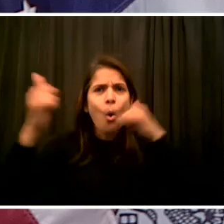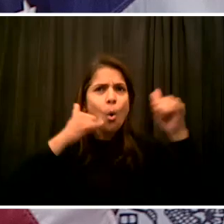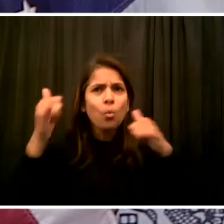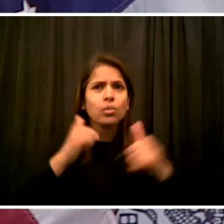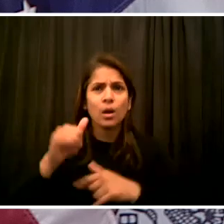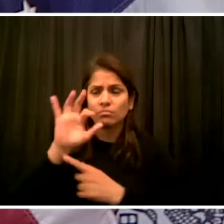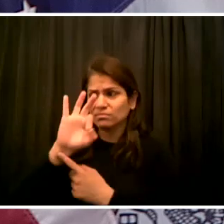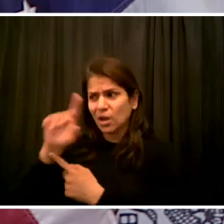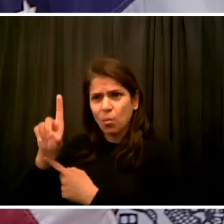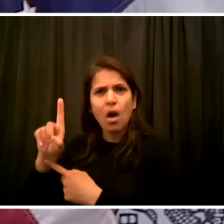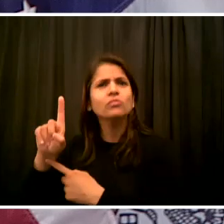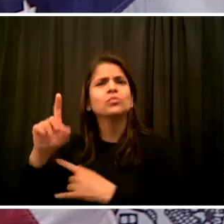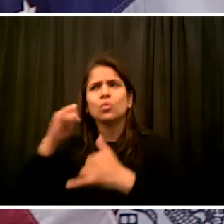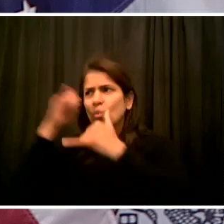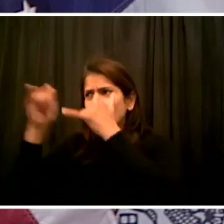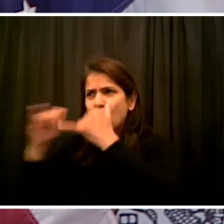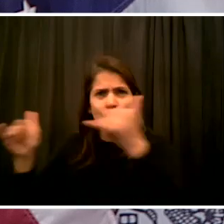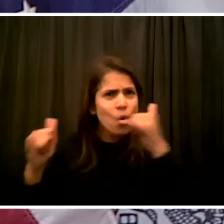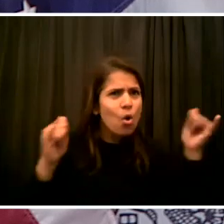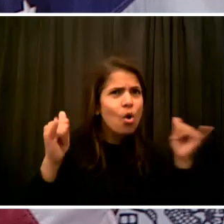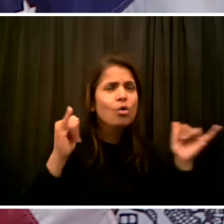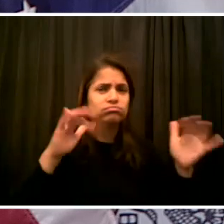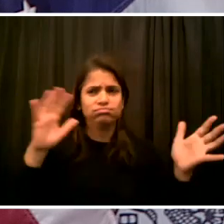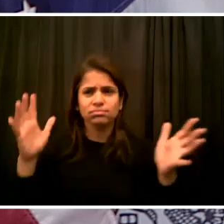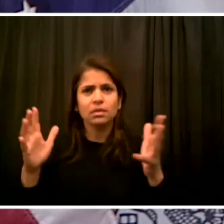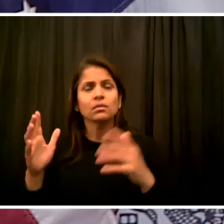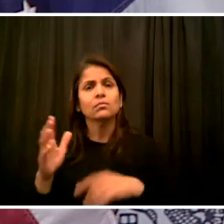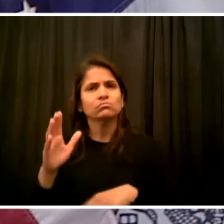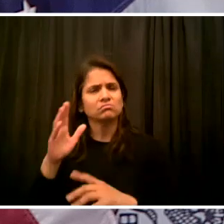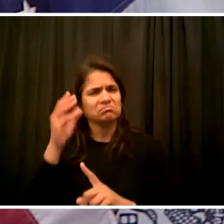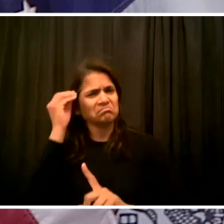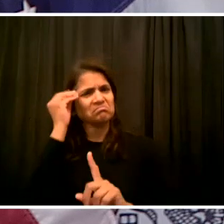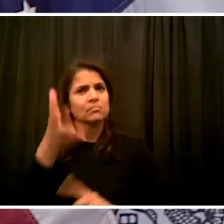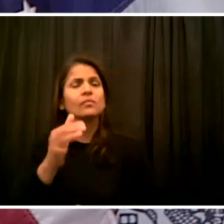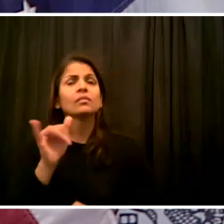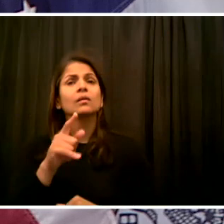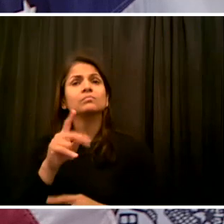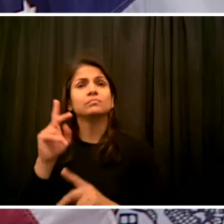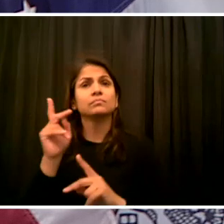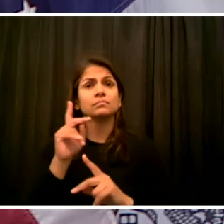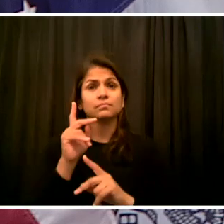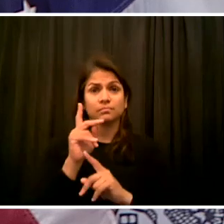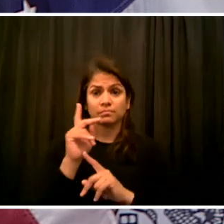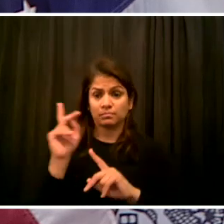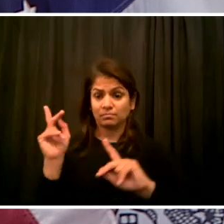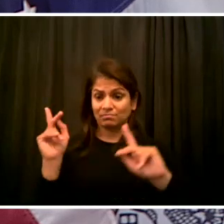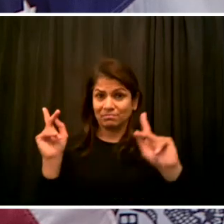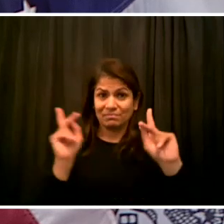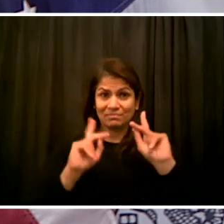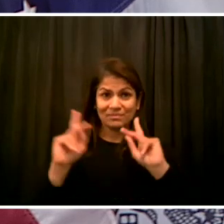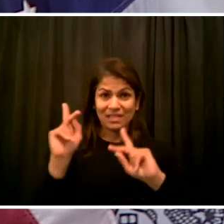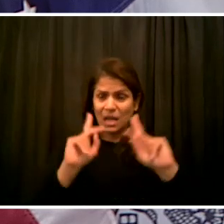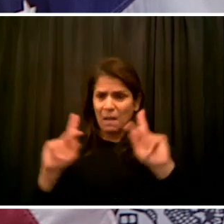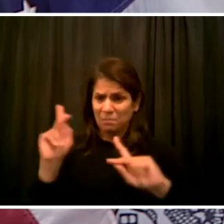BY DAY. I CAN TELL YOU THERE'S BEEN A DROPOFF, FOR EXAMPLE, LIKE IN PELEOP VISITING PRECINCT STATION